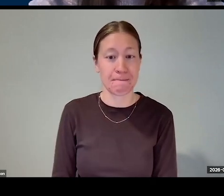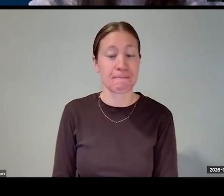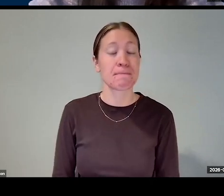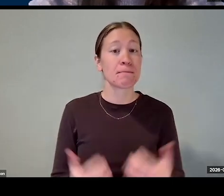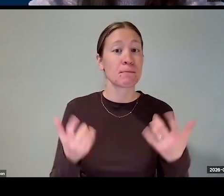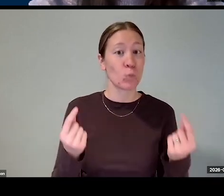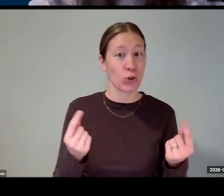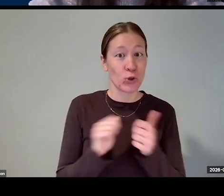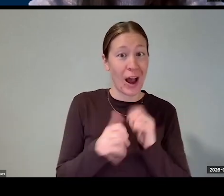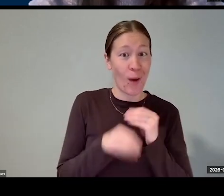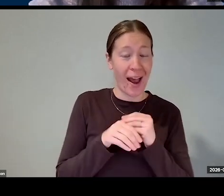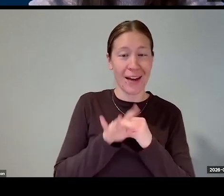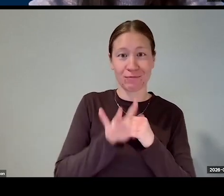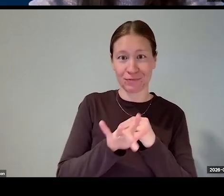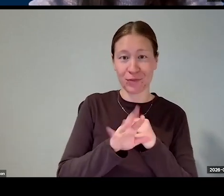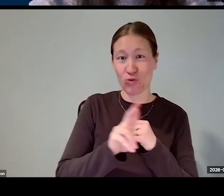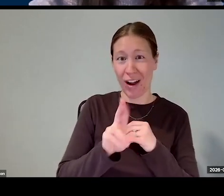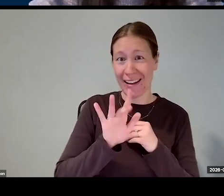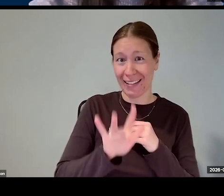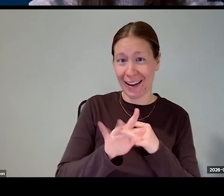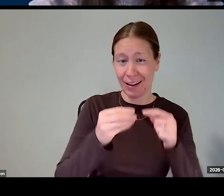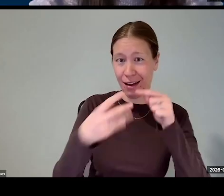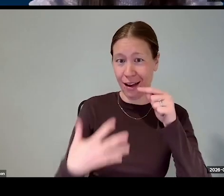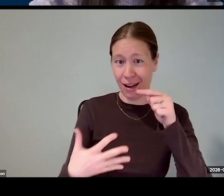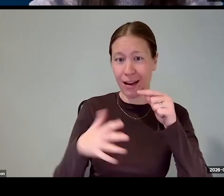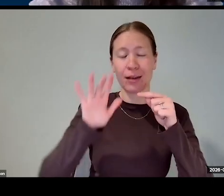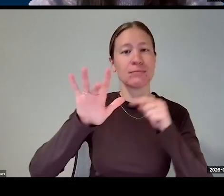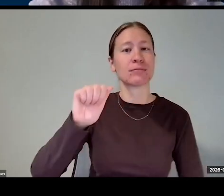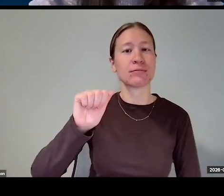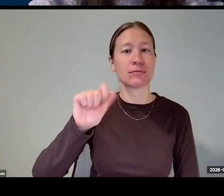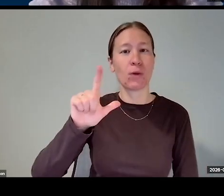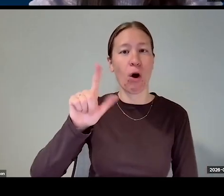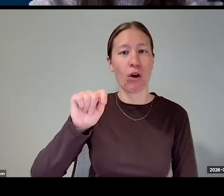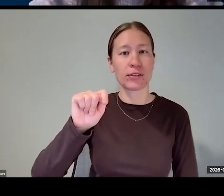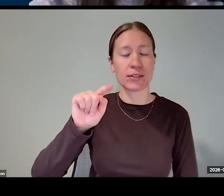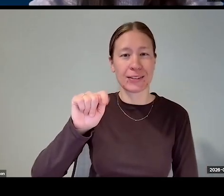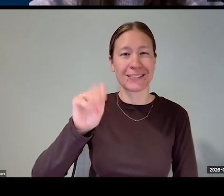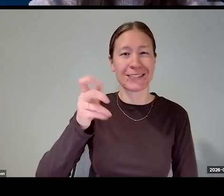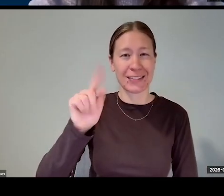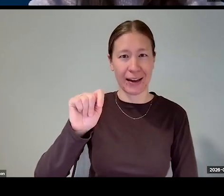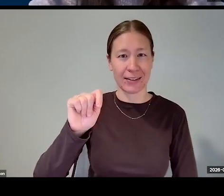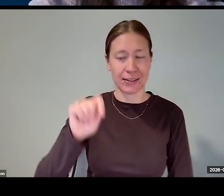right click it and then choose the alt text option from the dropdown list.